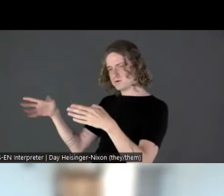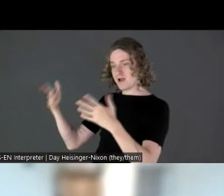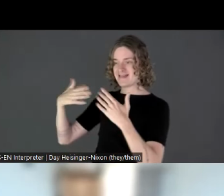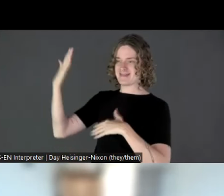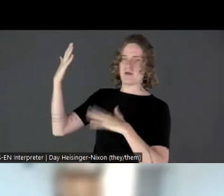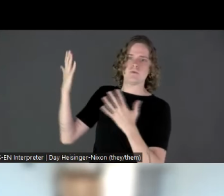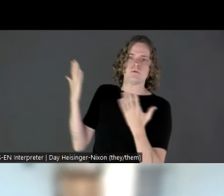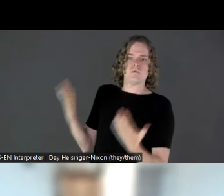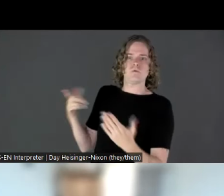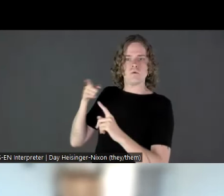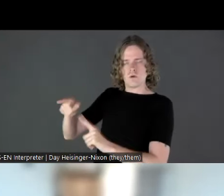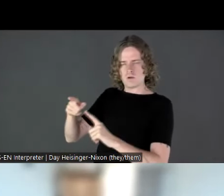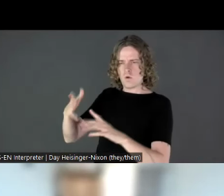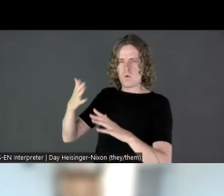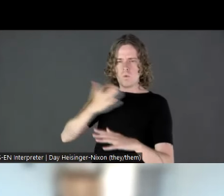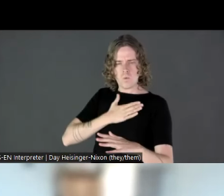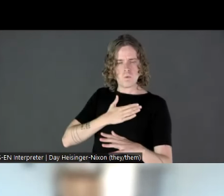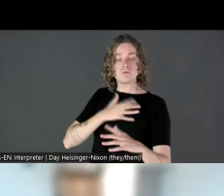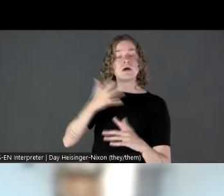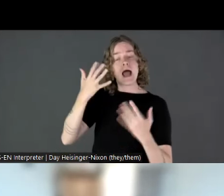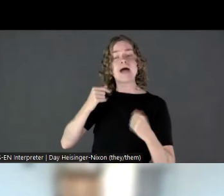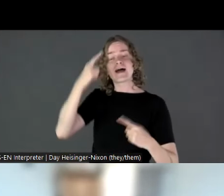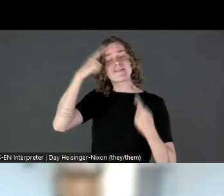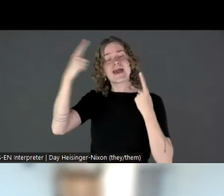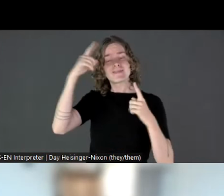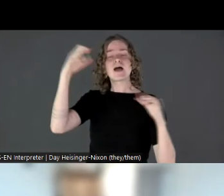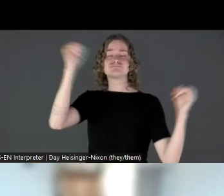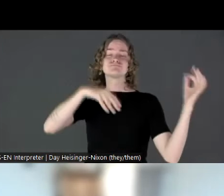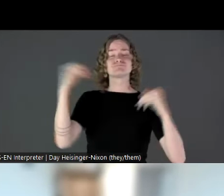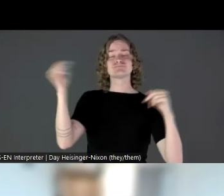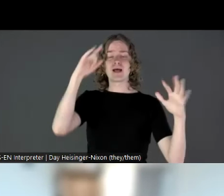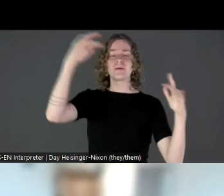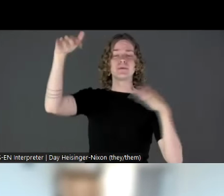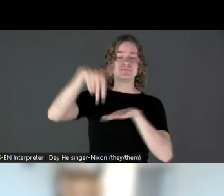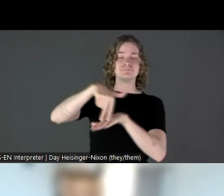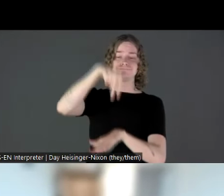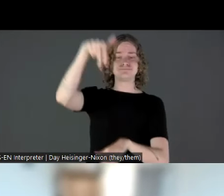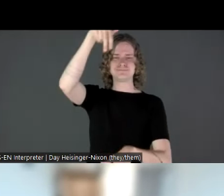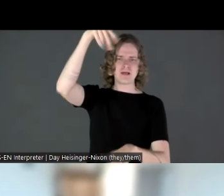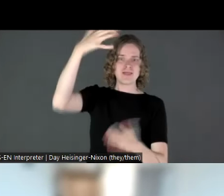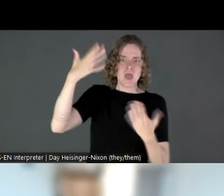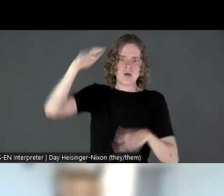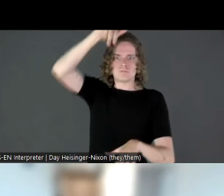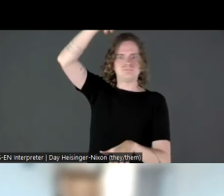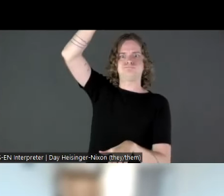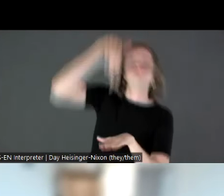focus on concrete practical tools, which is great. So what I will be presenting briefly